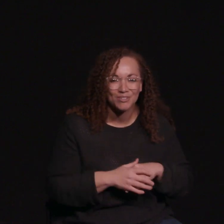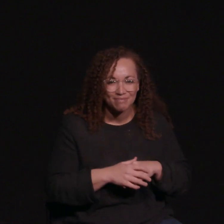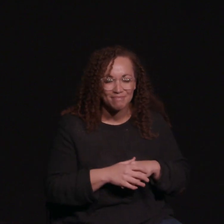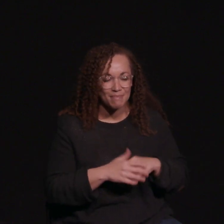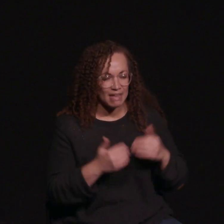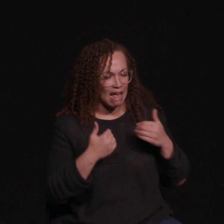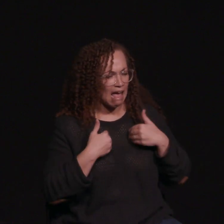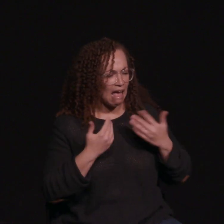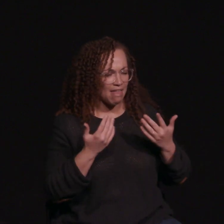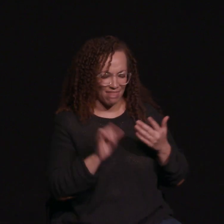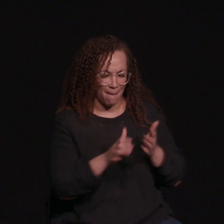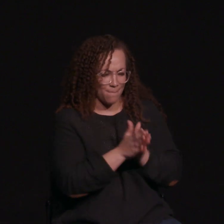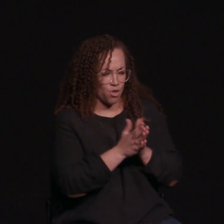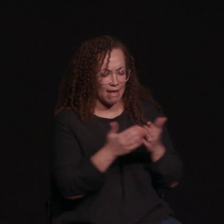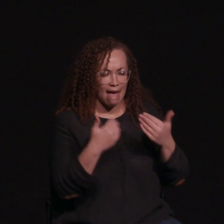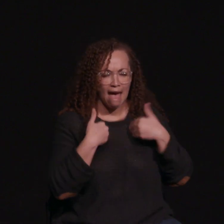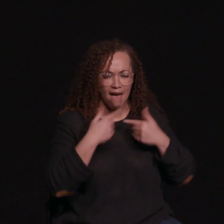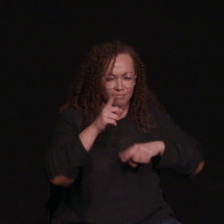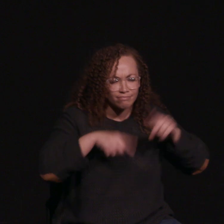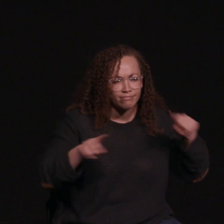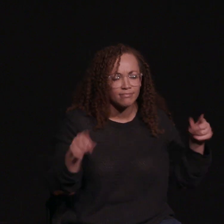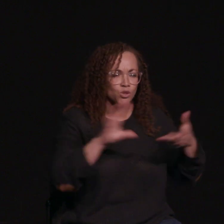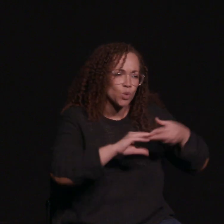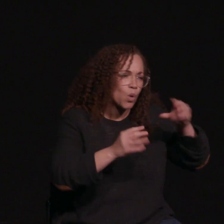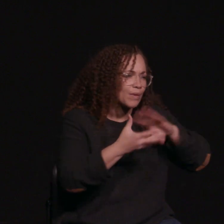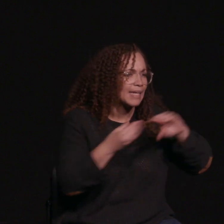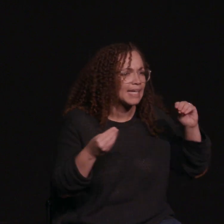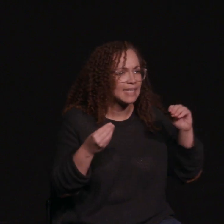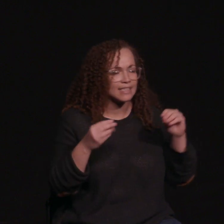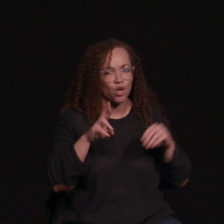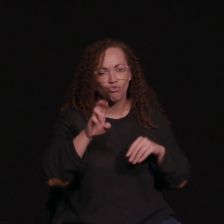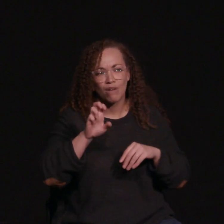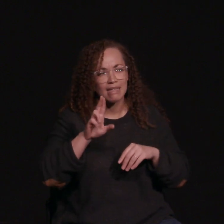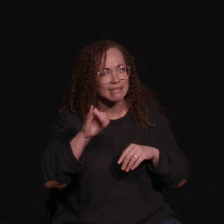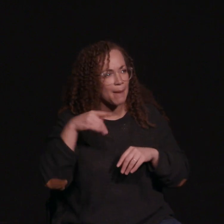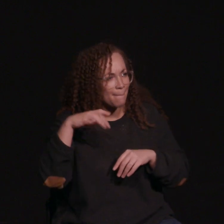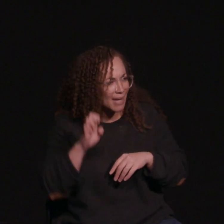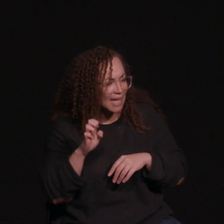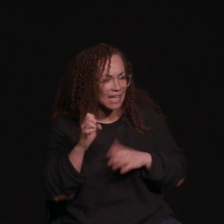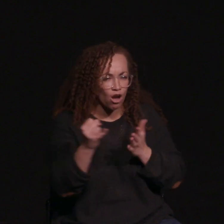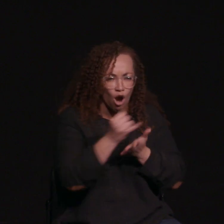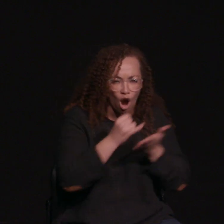stories, and art from over 100 contributors throughout the African Diaspora.